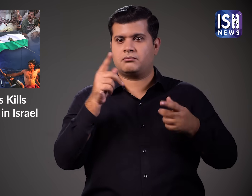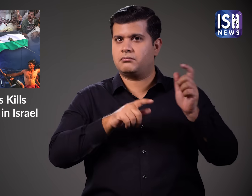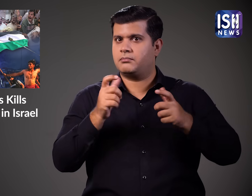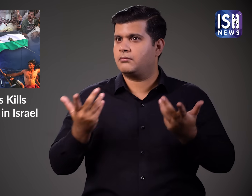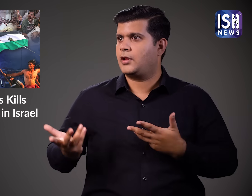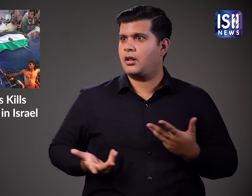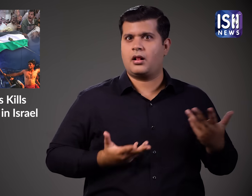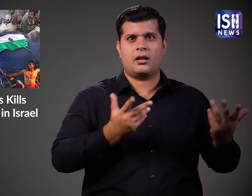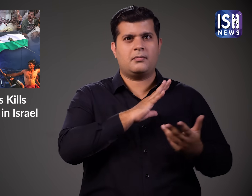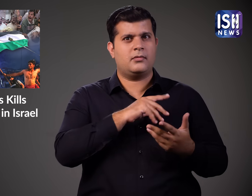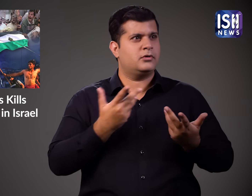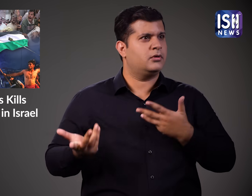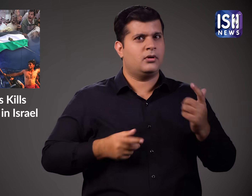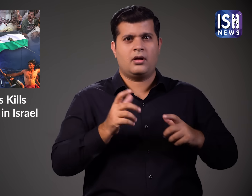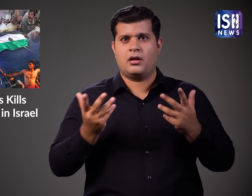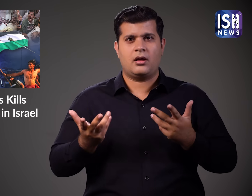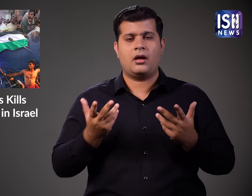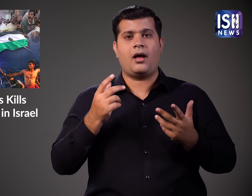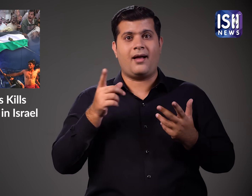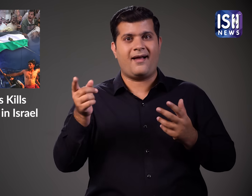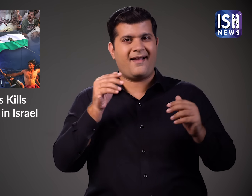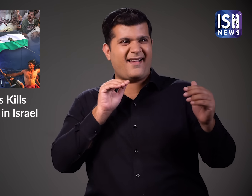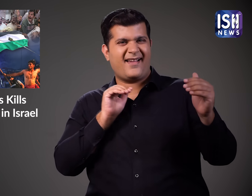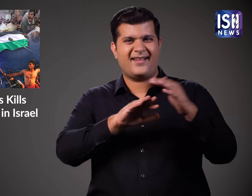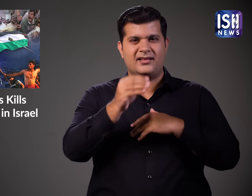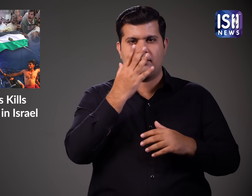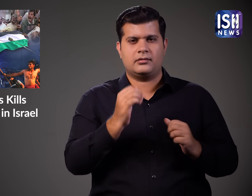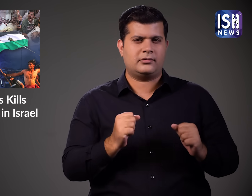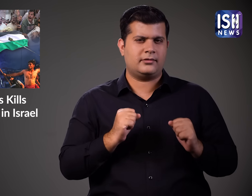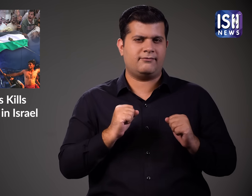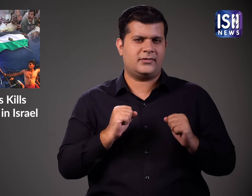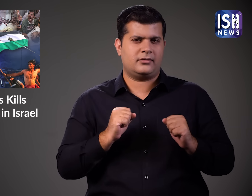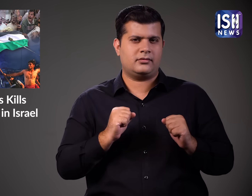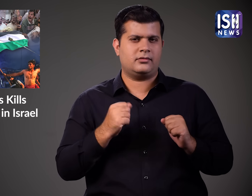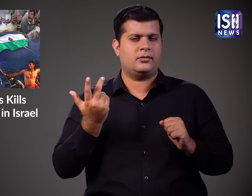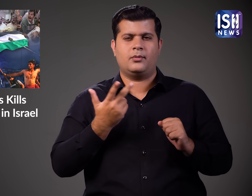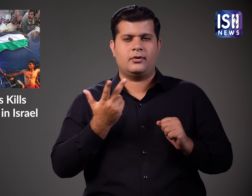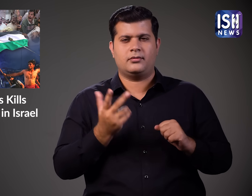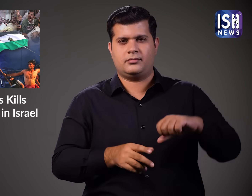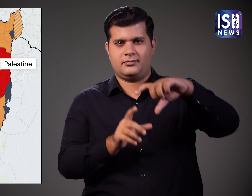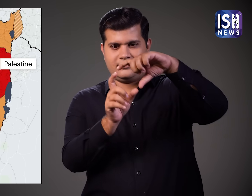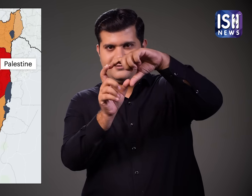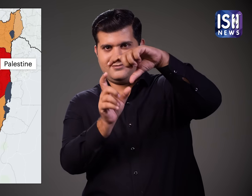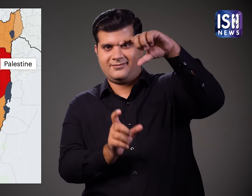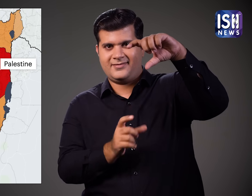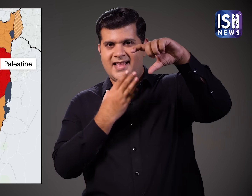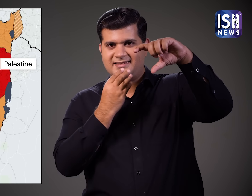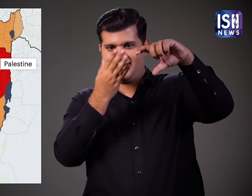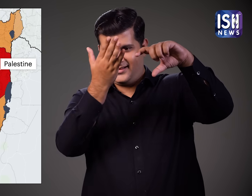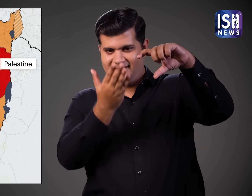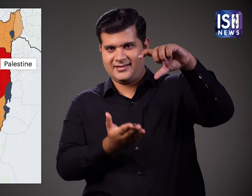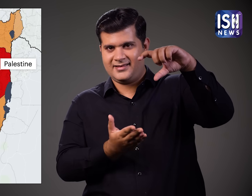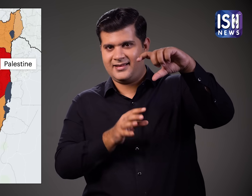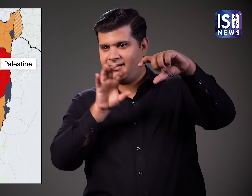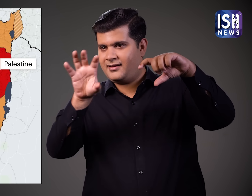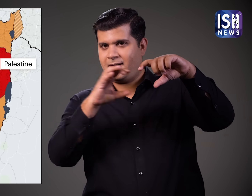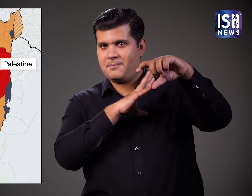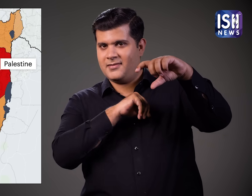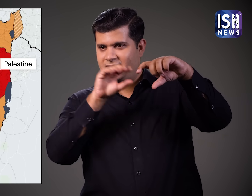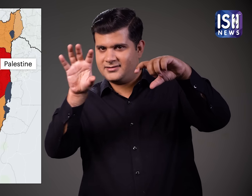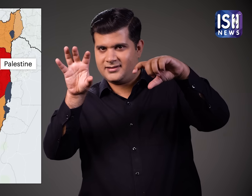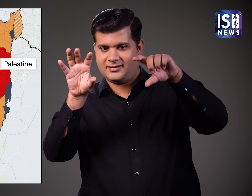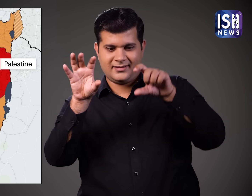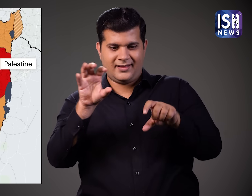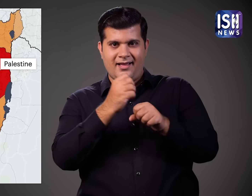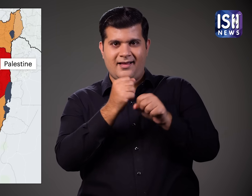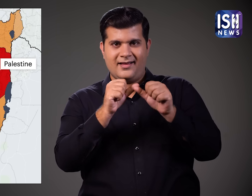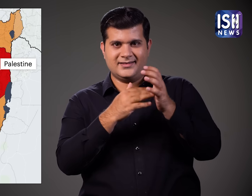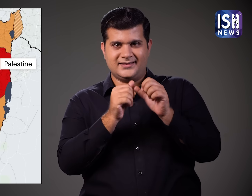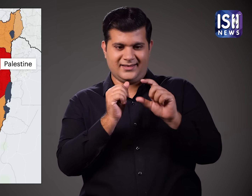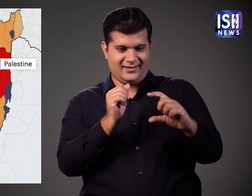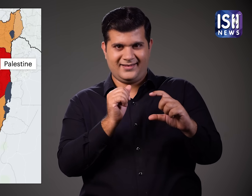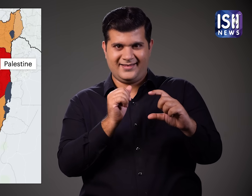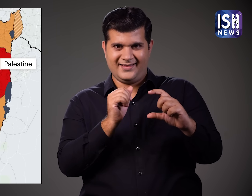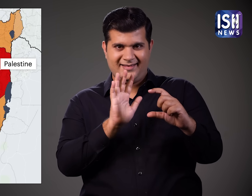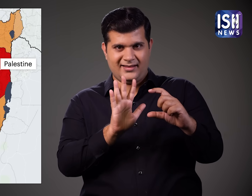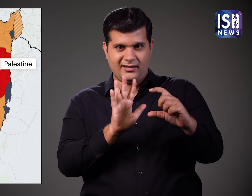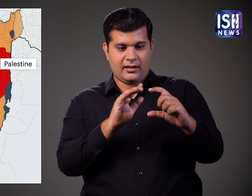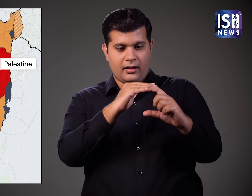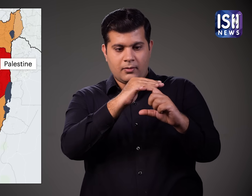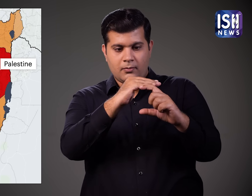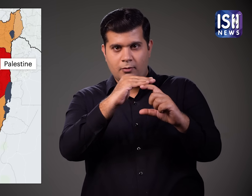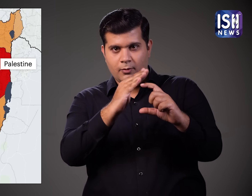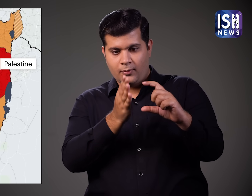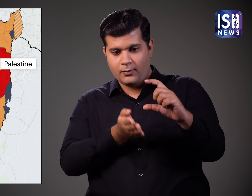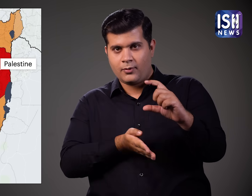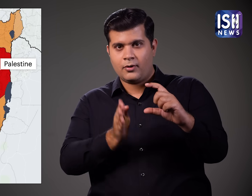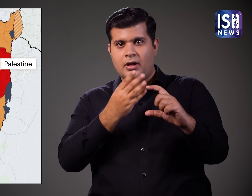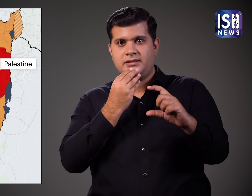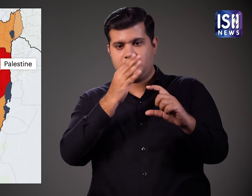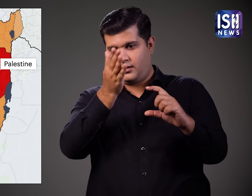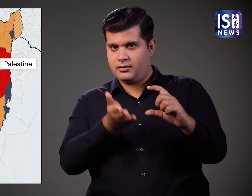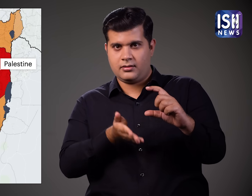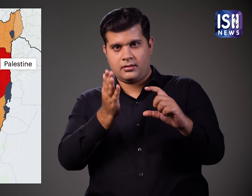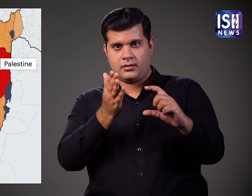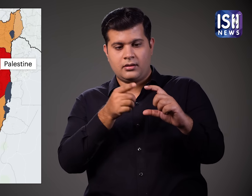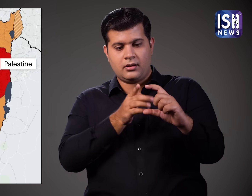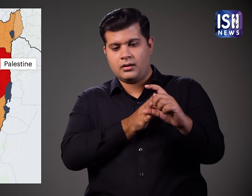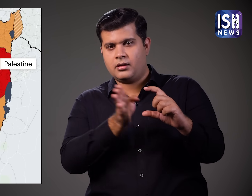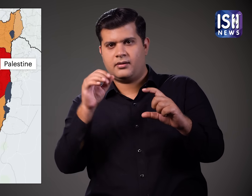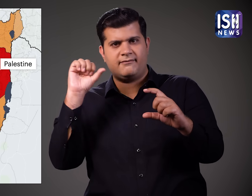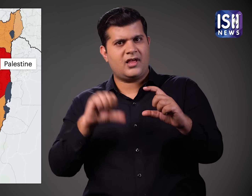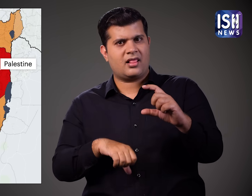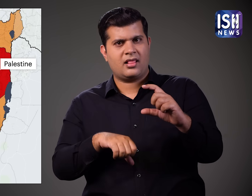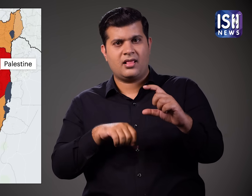All of the Gaza Strip's borders are closed, leaving Palestinian civilians with nowhere to escape or seek safety.